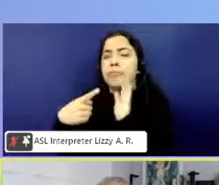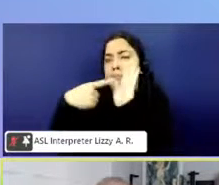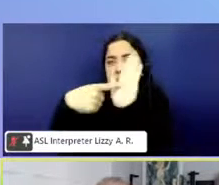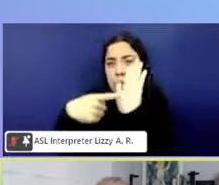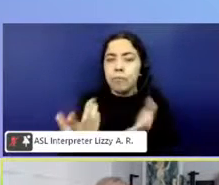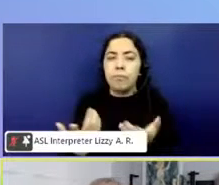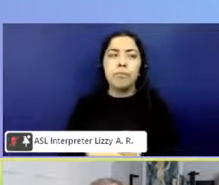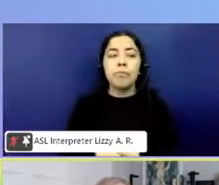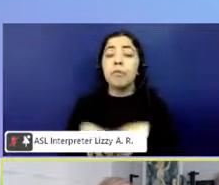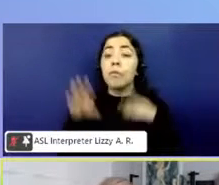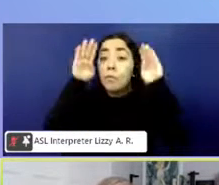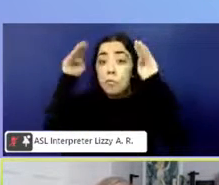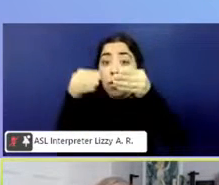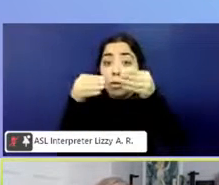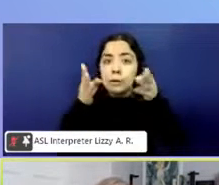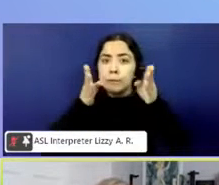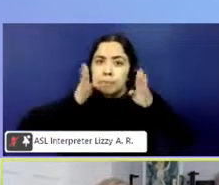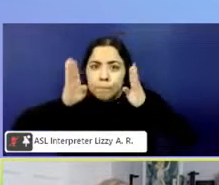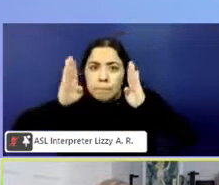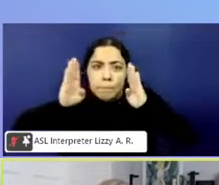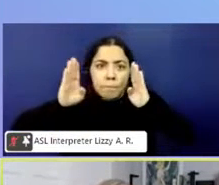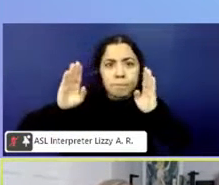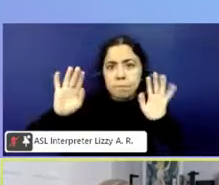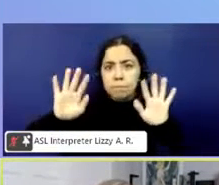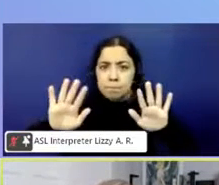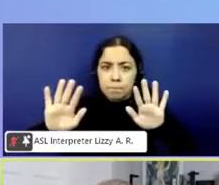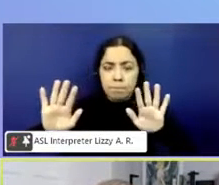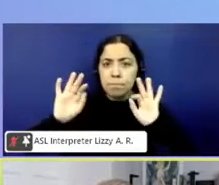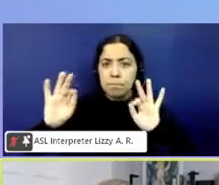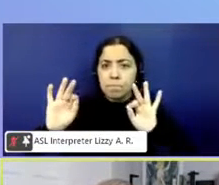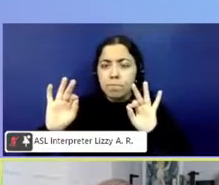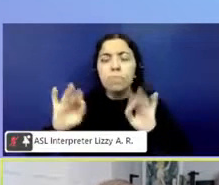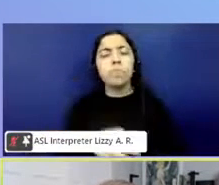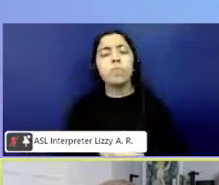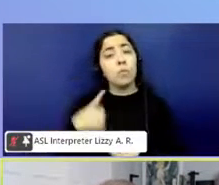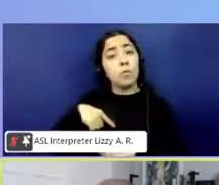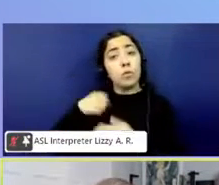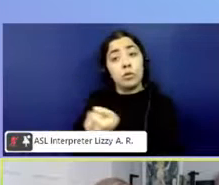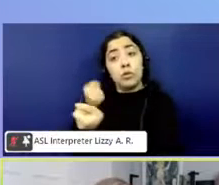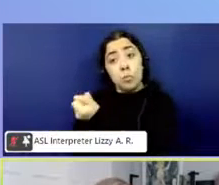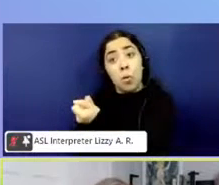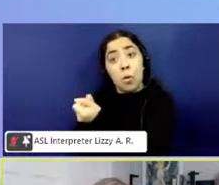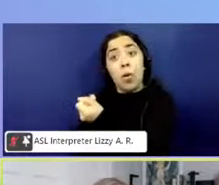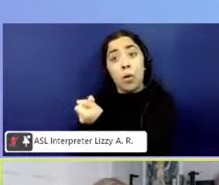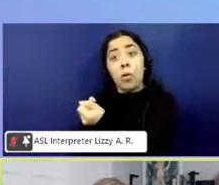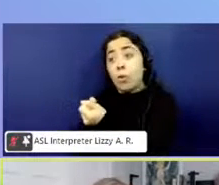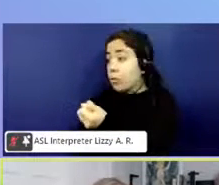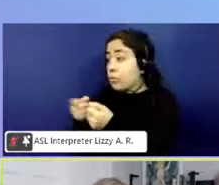and do we support many ways for people to be at their best or just ones that mirror our own needs